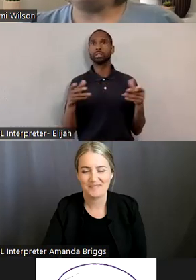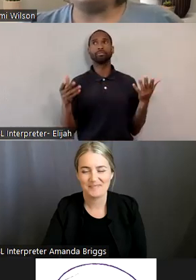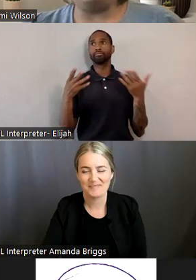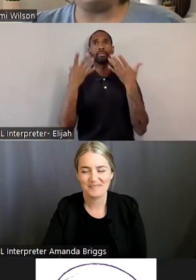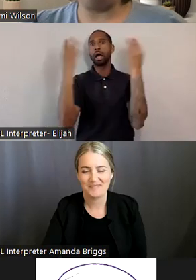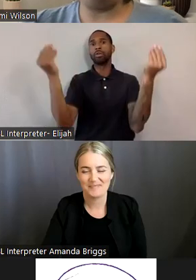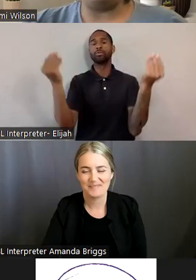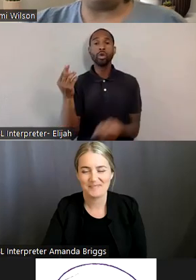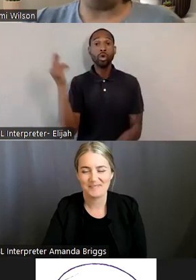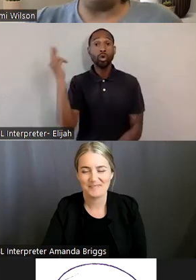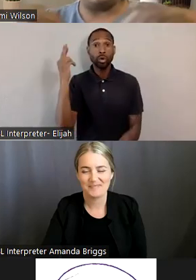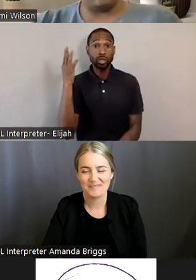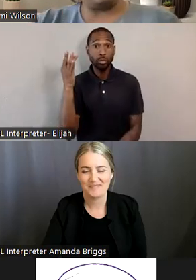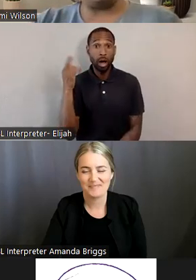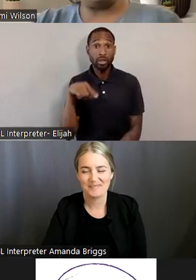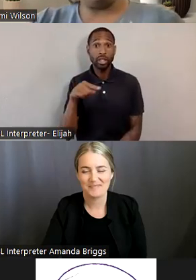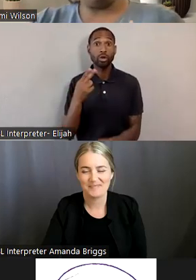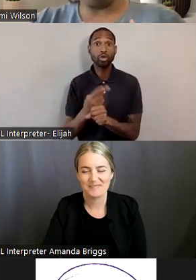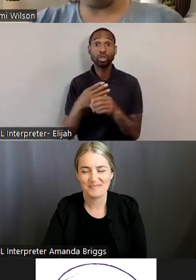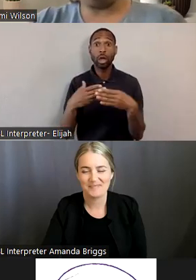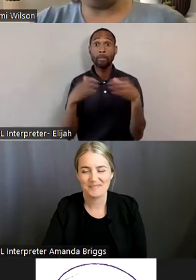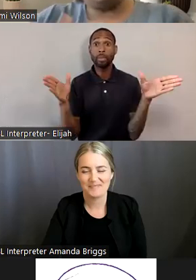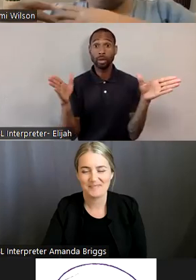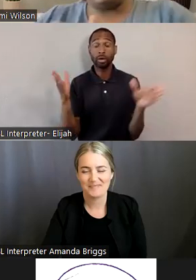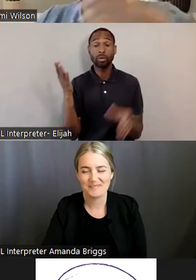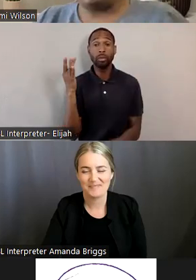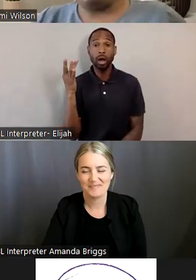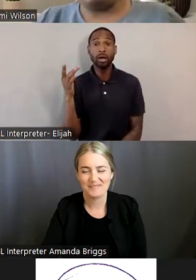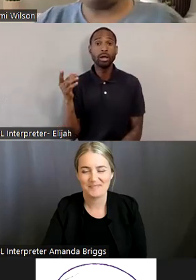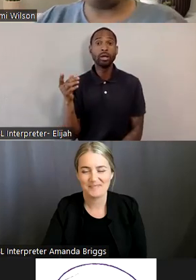And the reason why that they would use here is because if they didn't have, especially